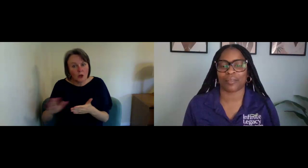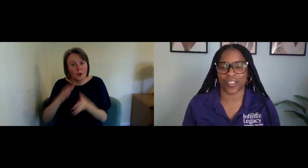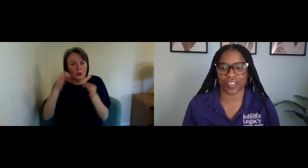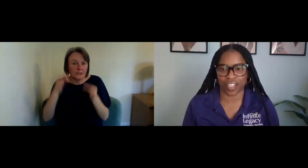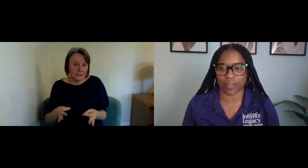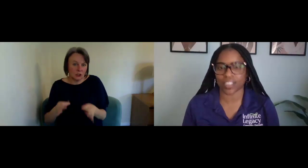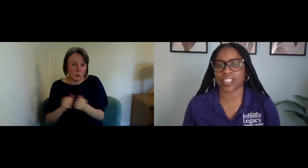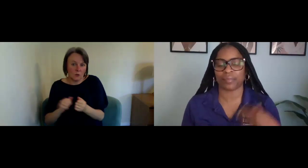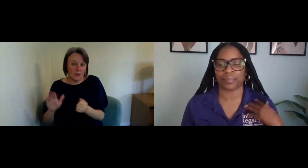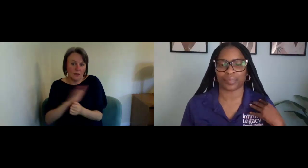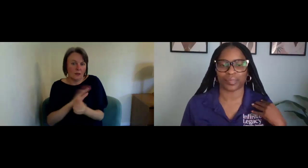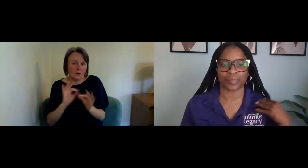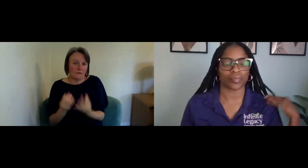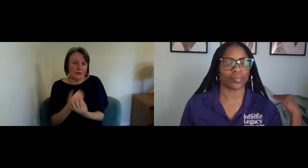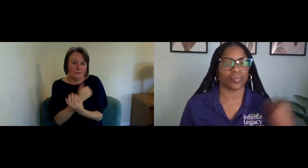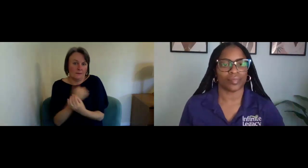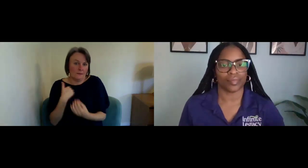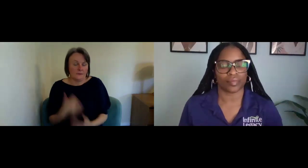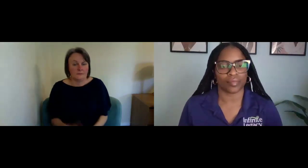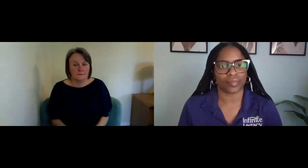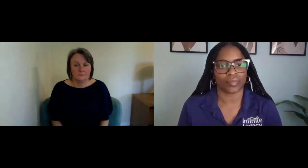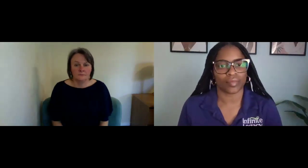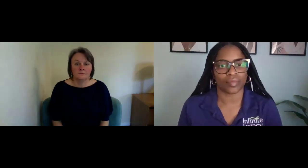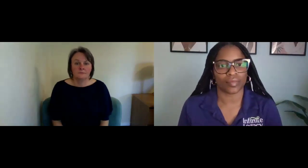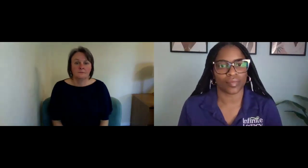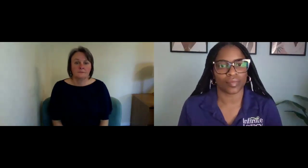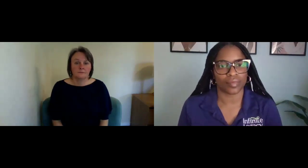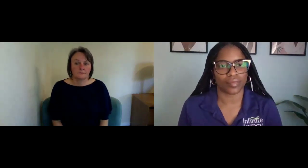with their loved ones.